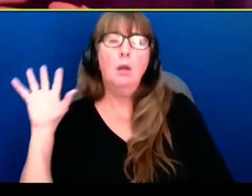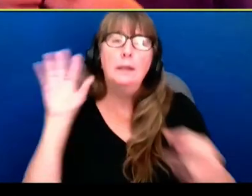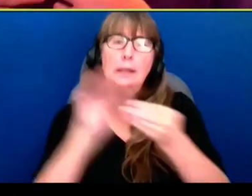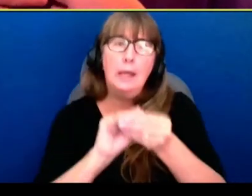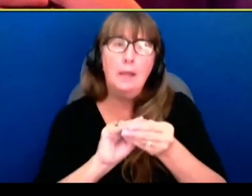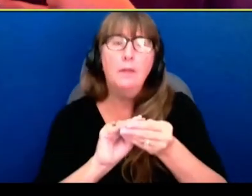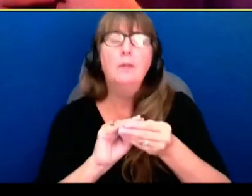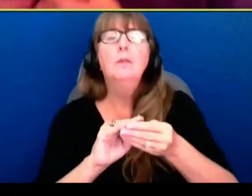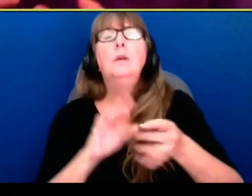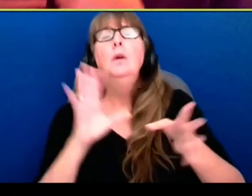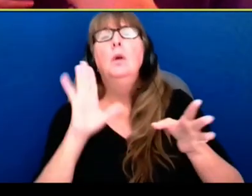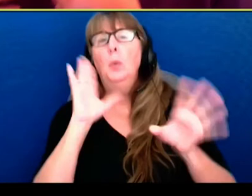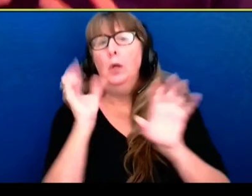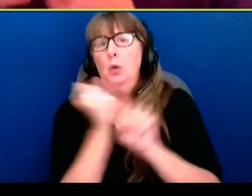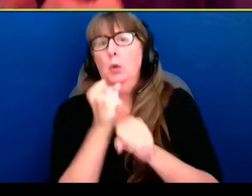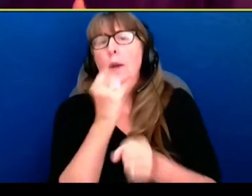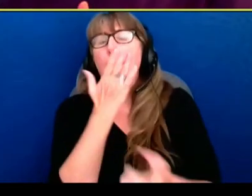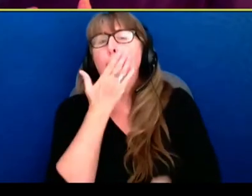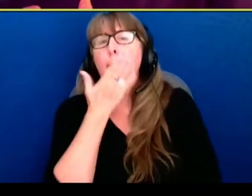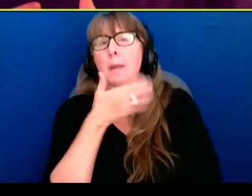better, and well informed decision making.